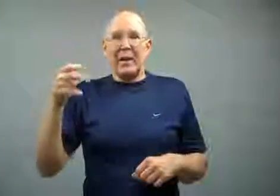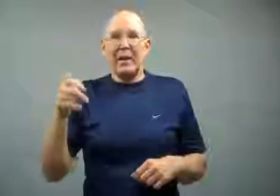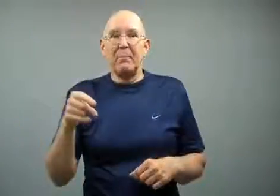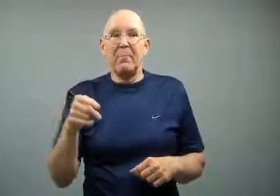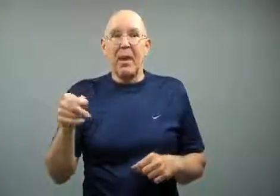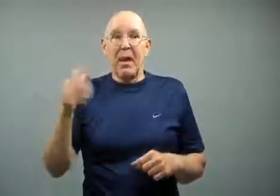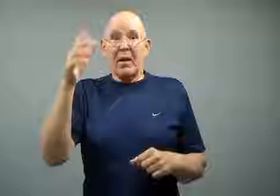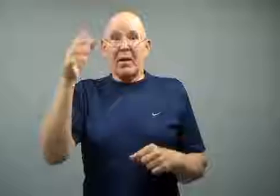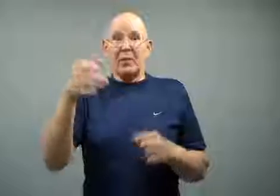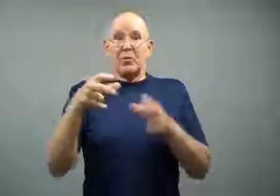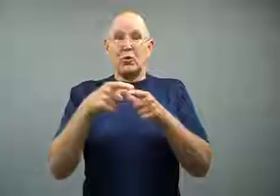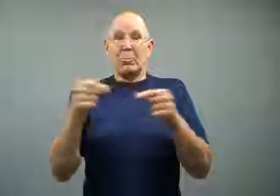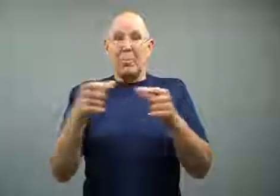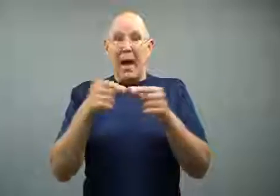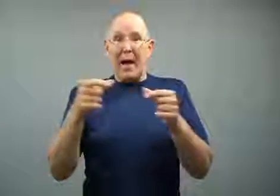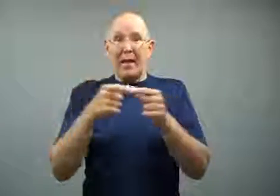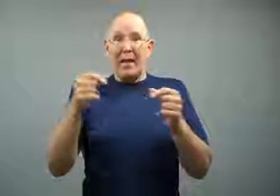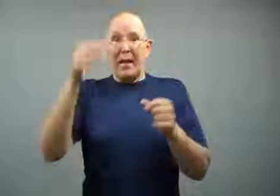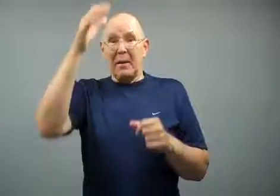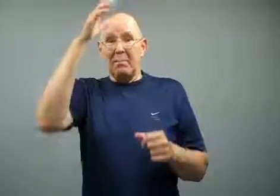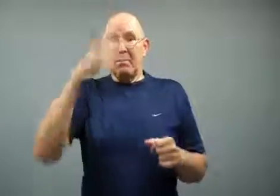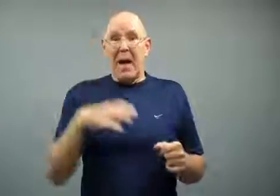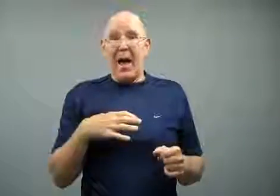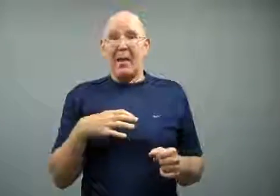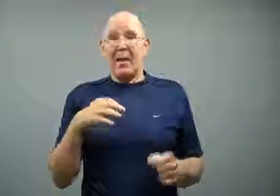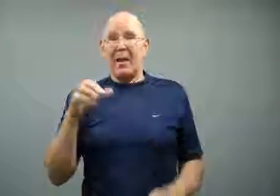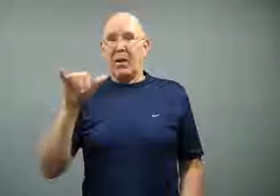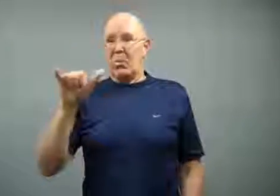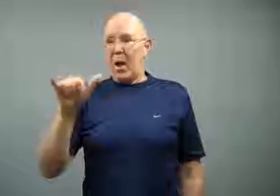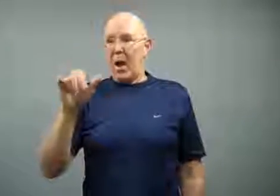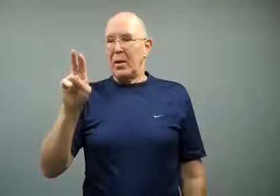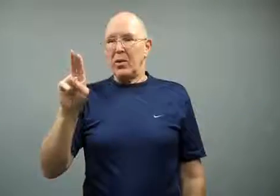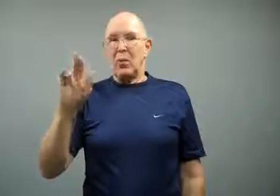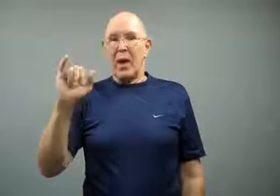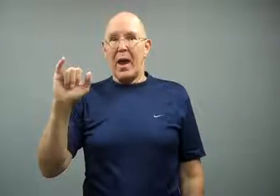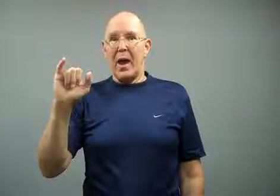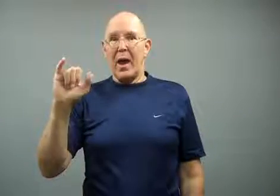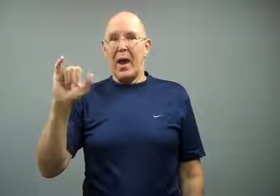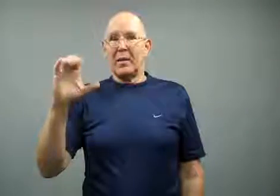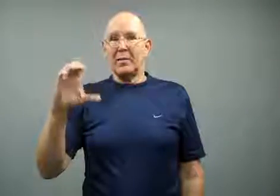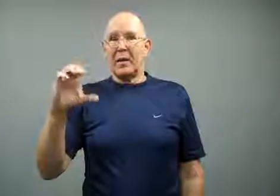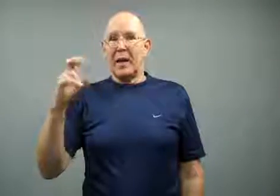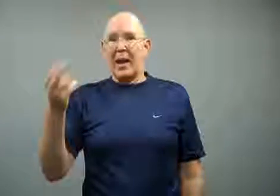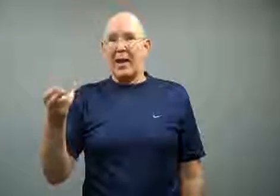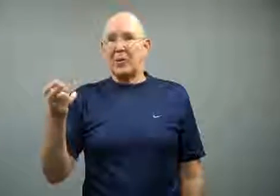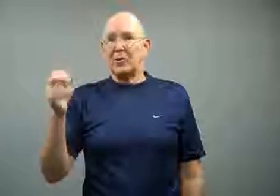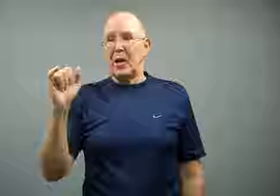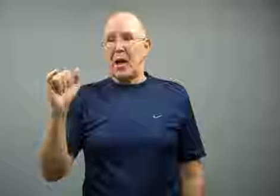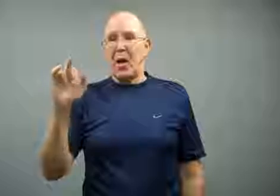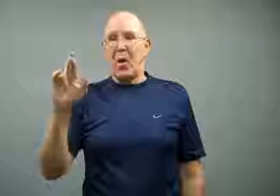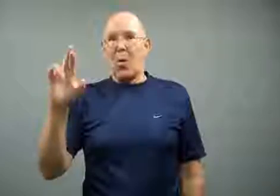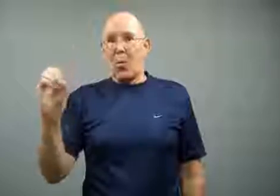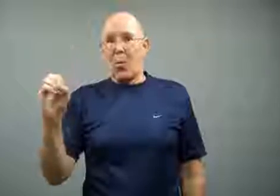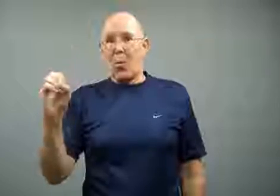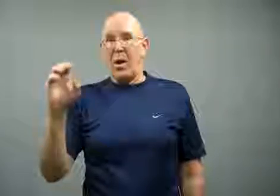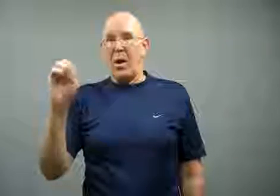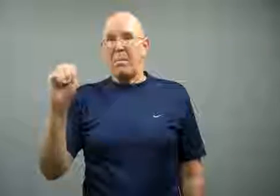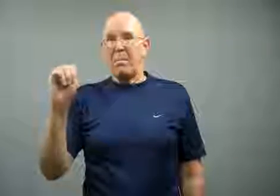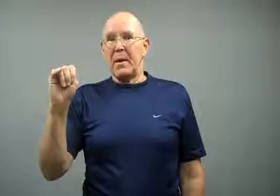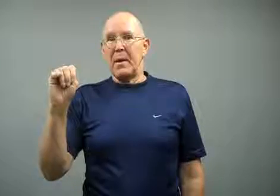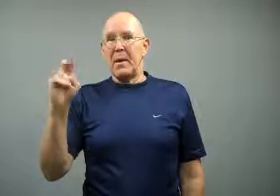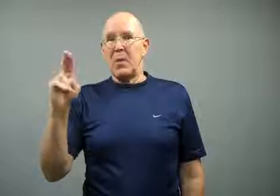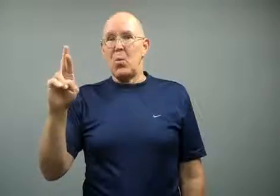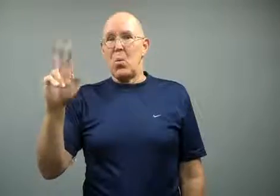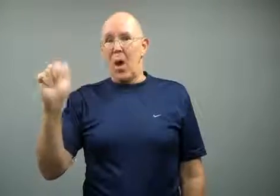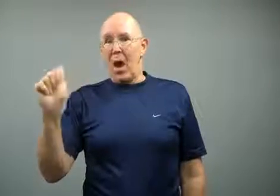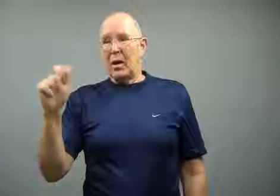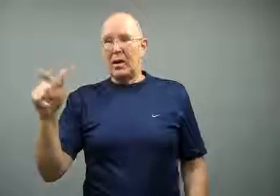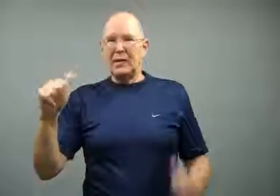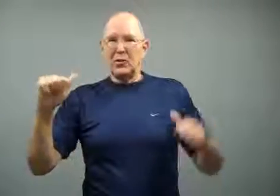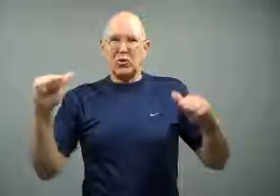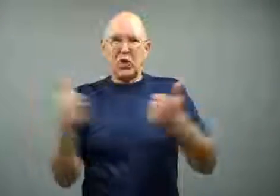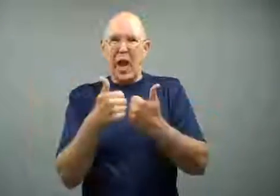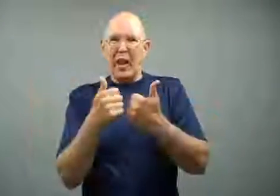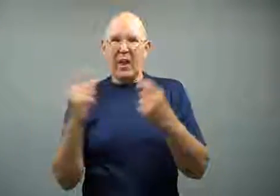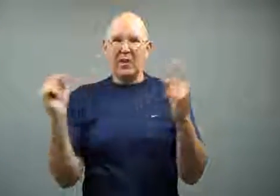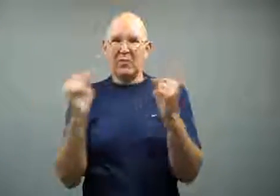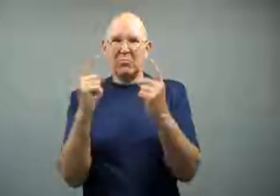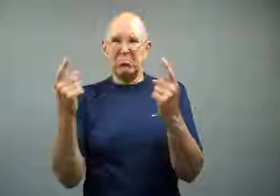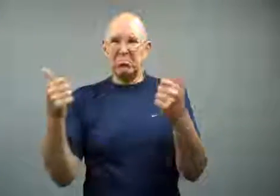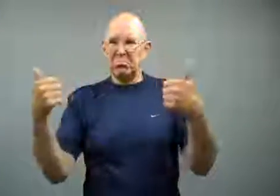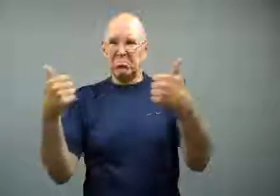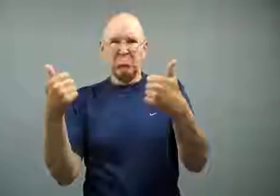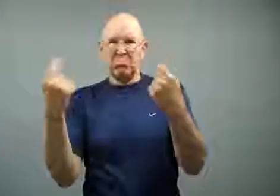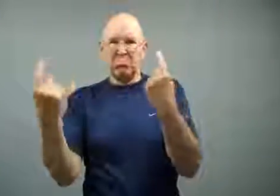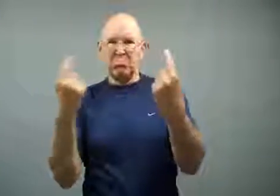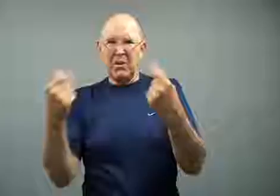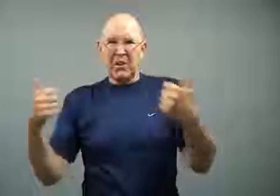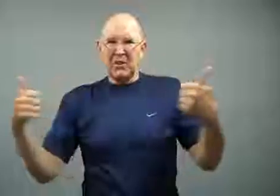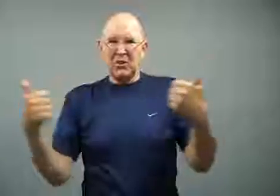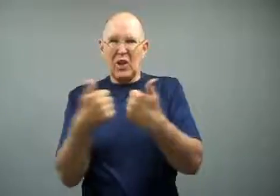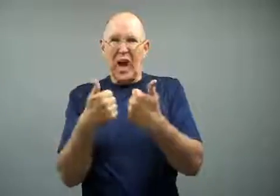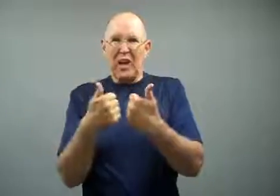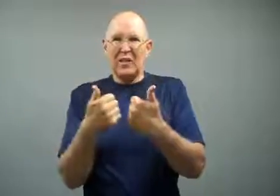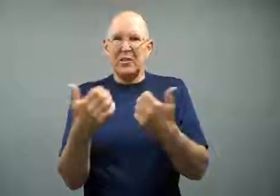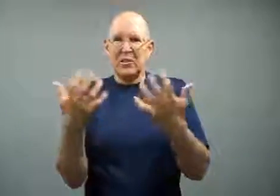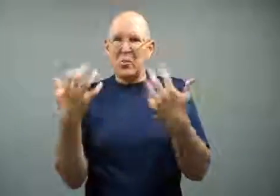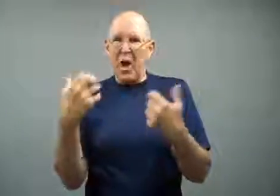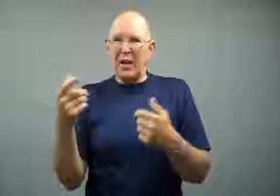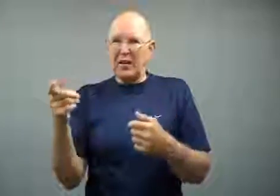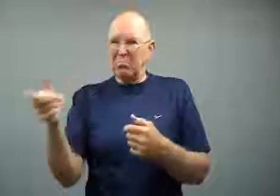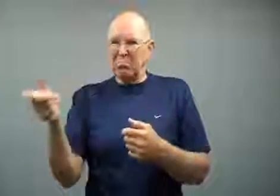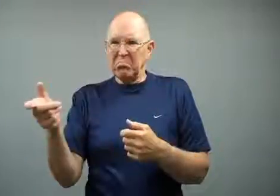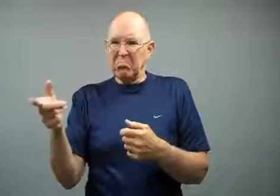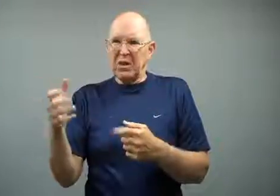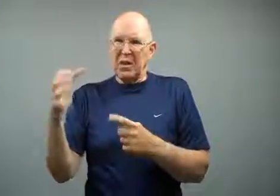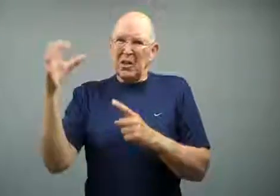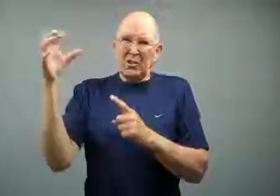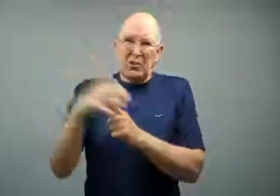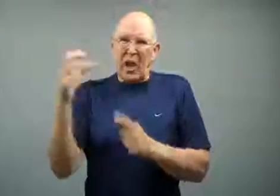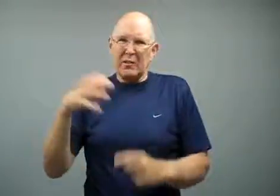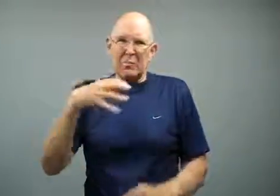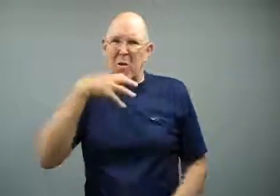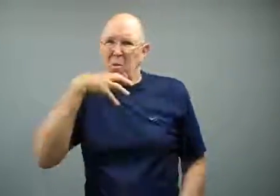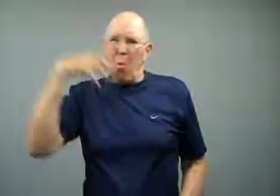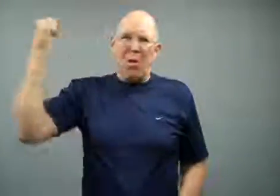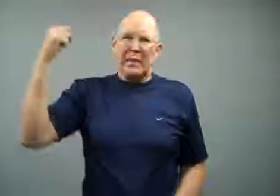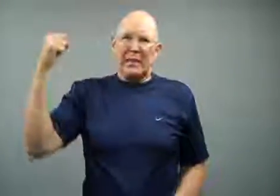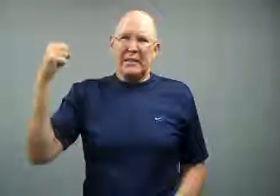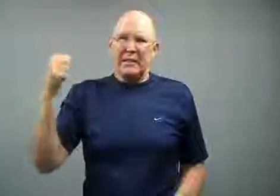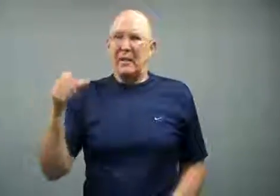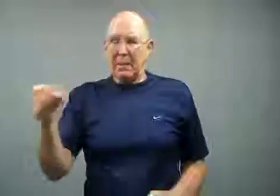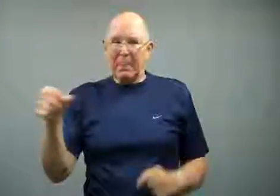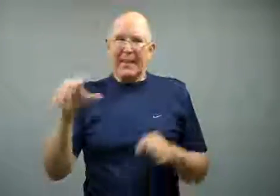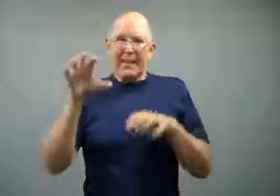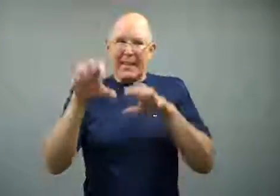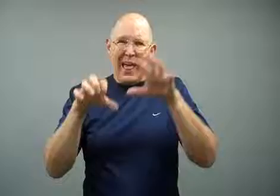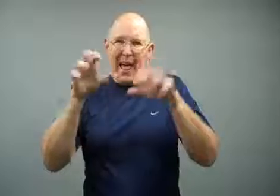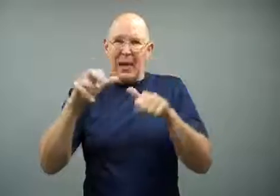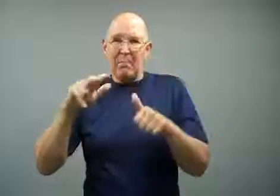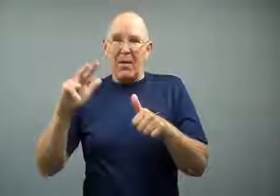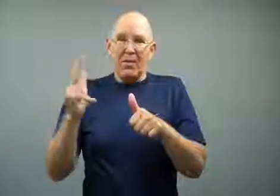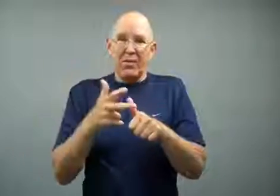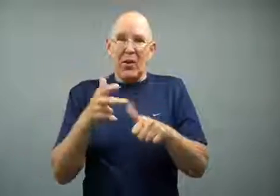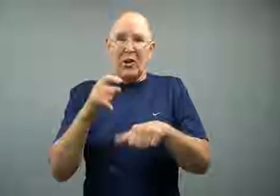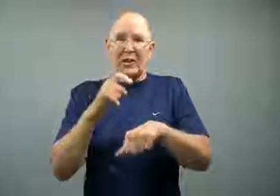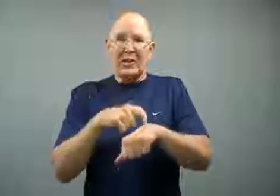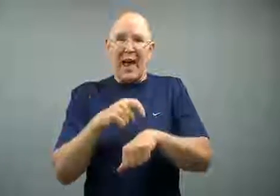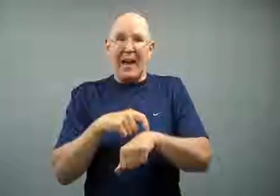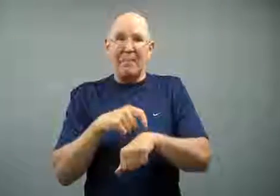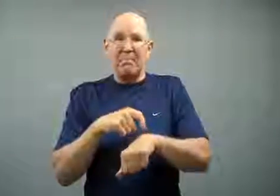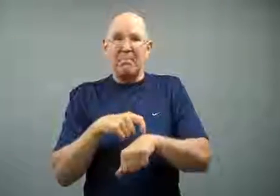A Japanese man, Yuichiro Muira wanted to claim the record as the oldest to climb it.